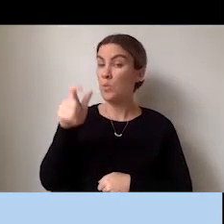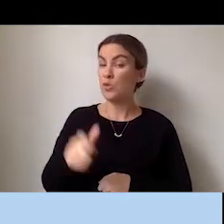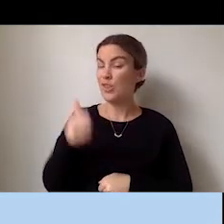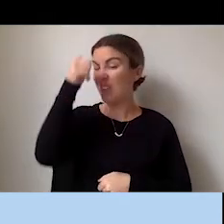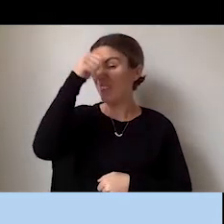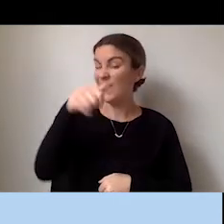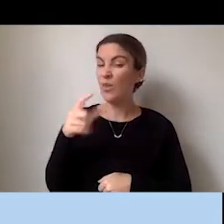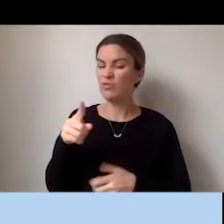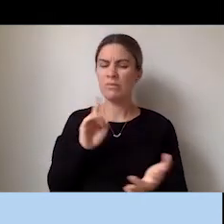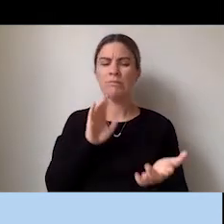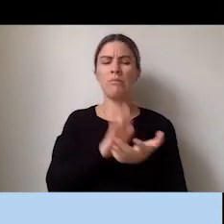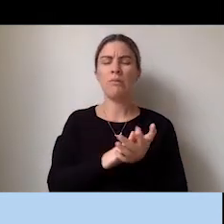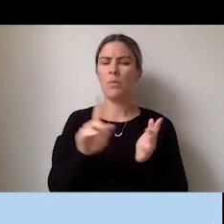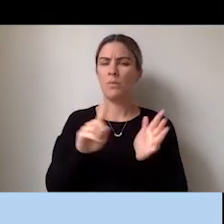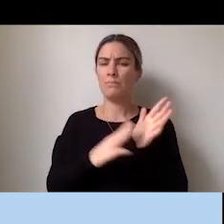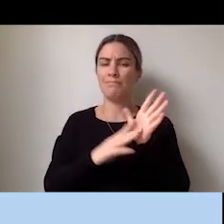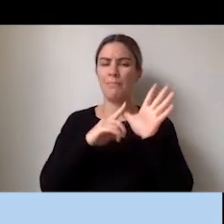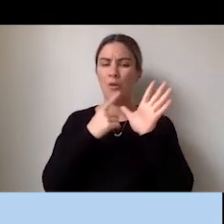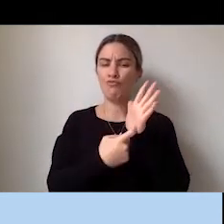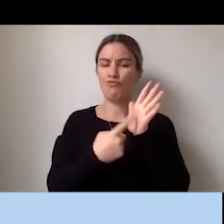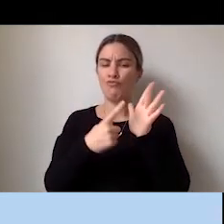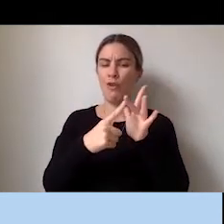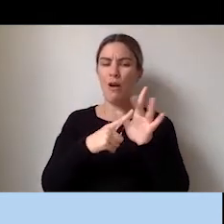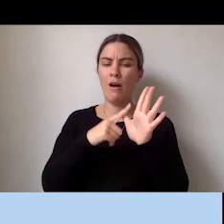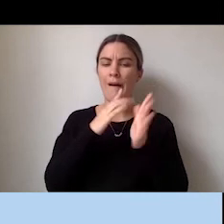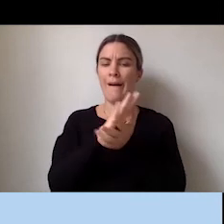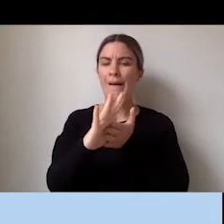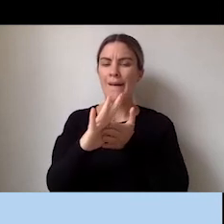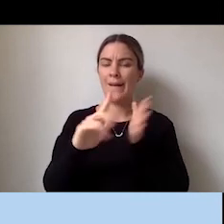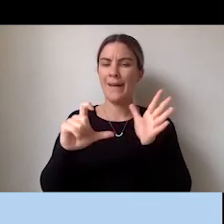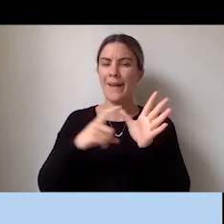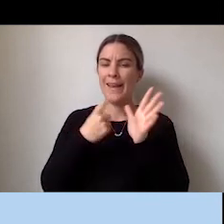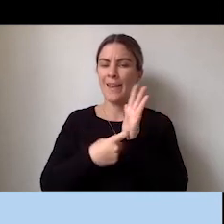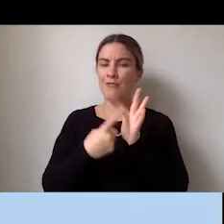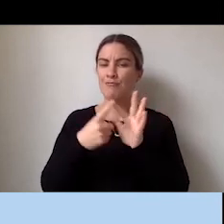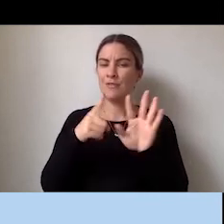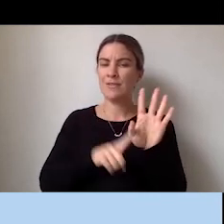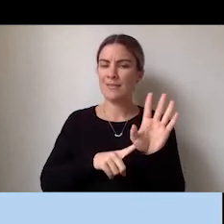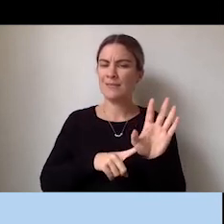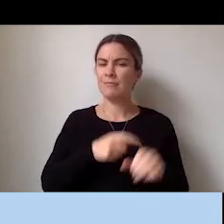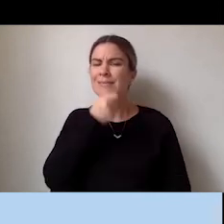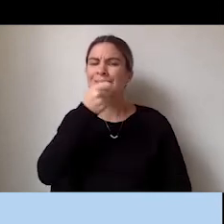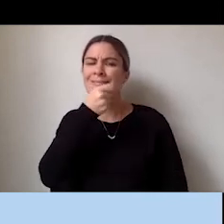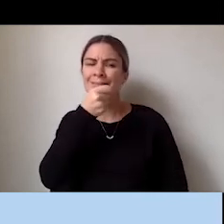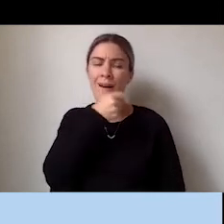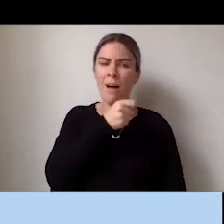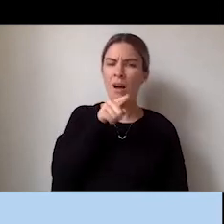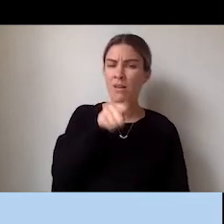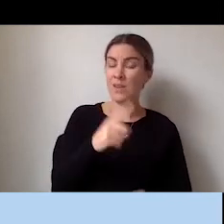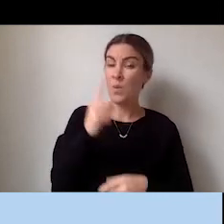feminist and genius of the song Obsessed, when she is cos playing as